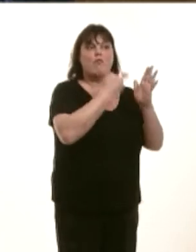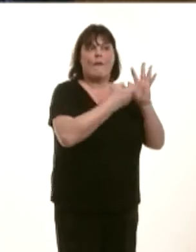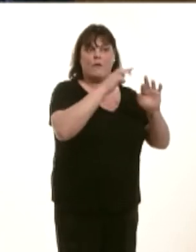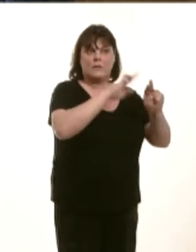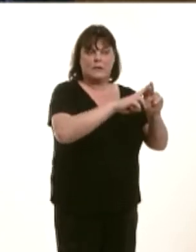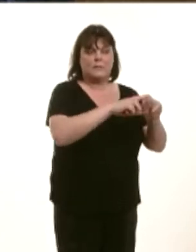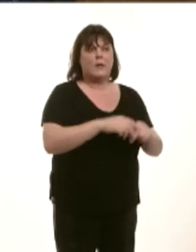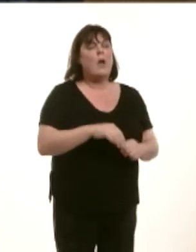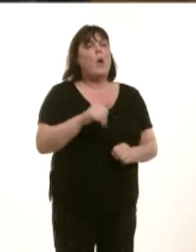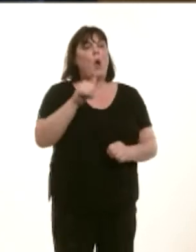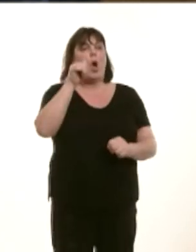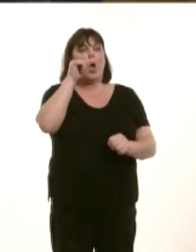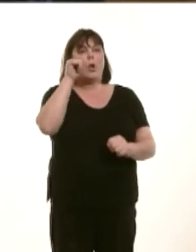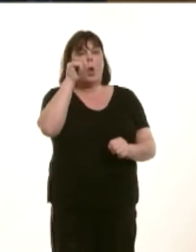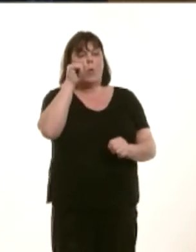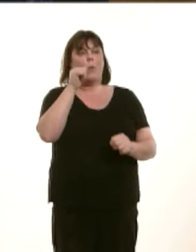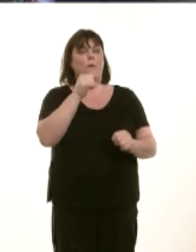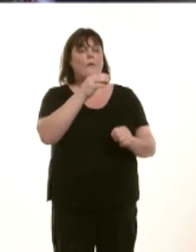know is a particular issue for some dairy farmers, I know that the Deputy Minister has